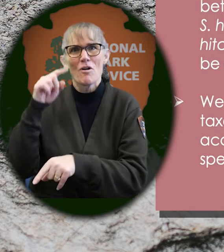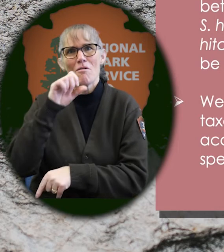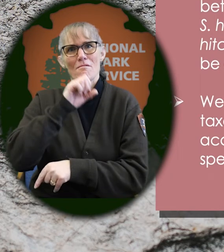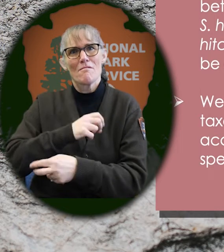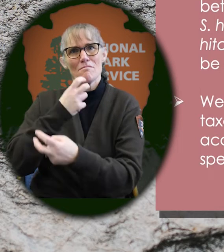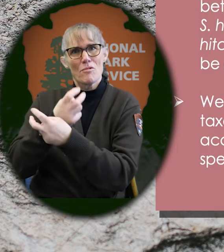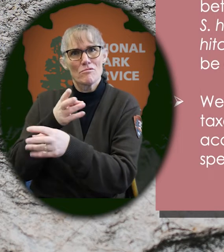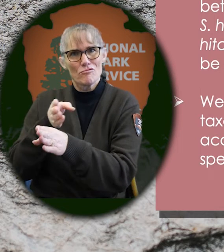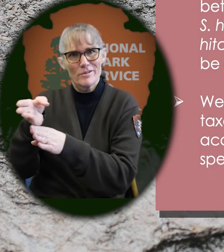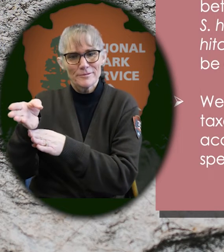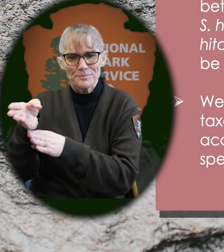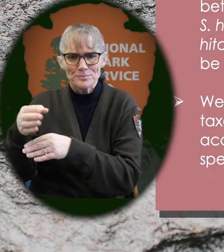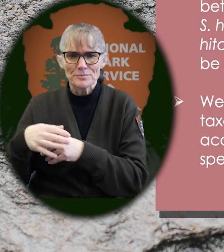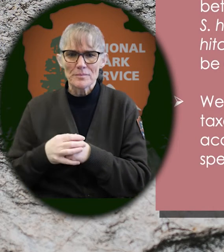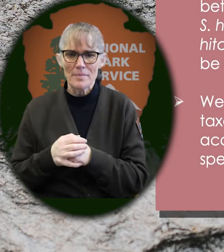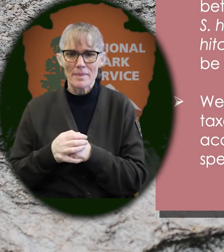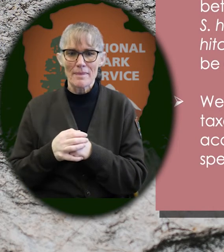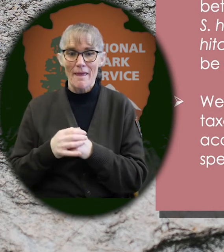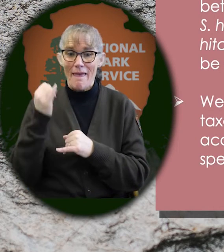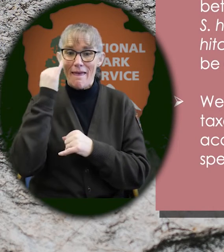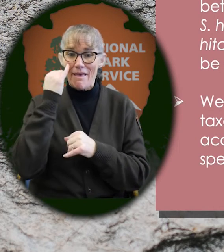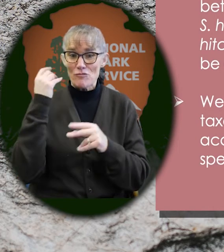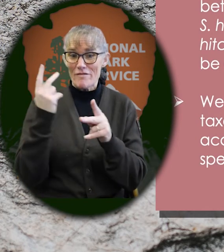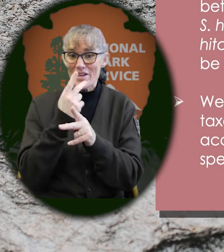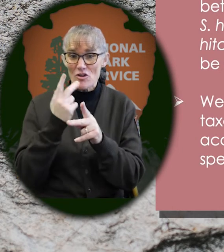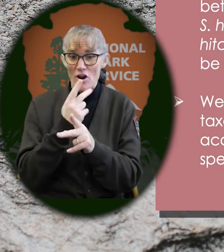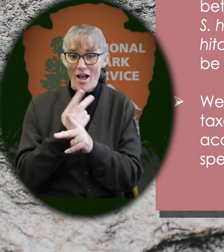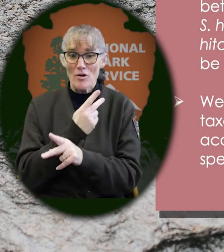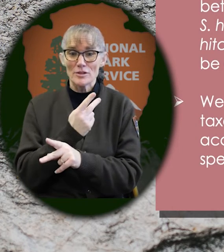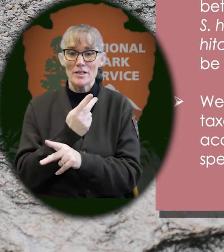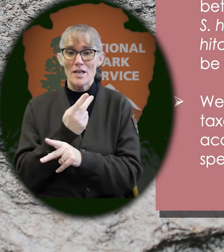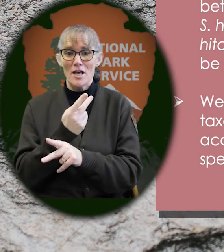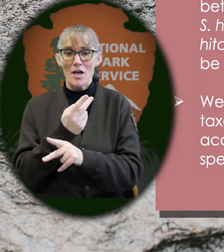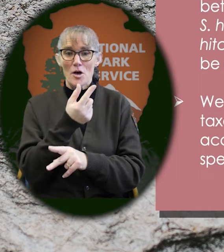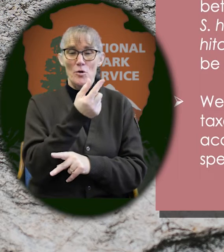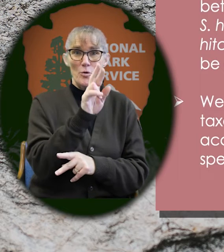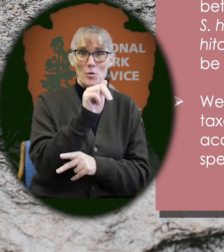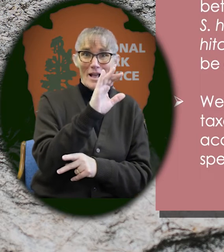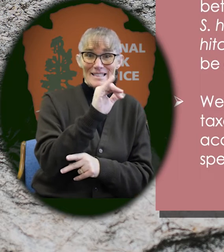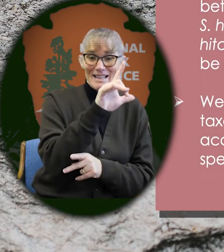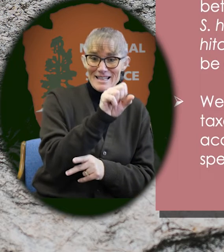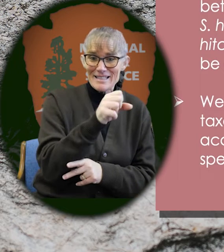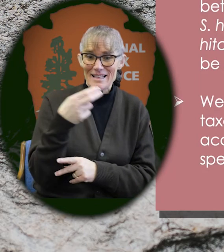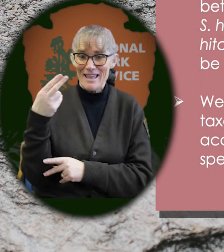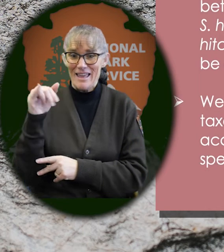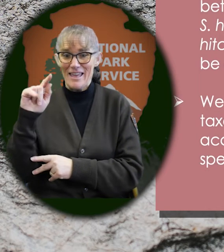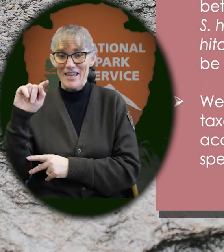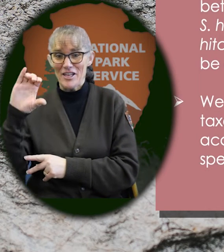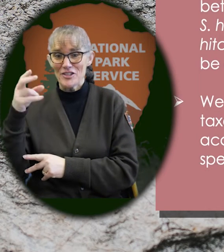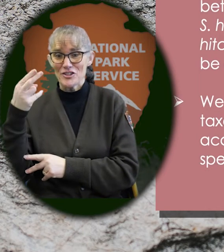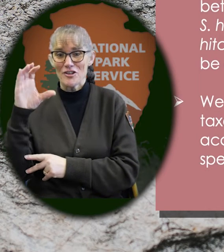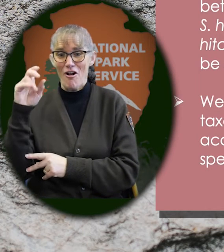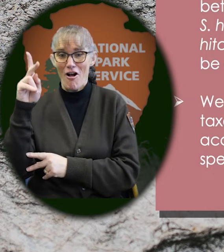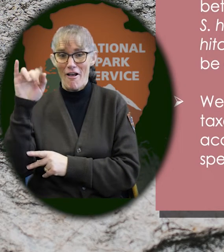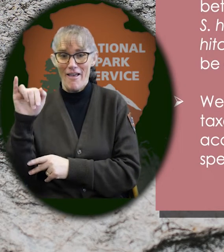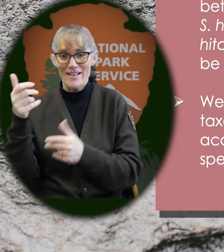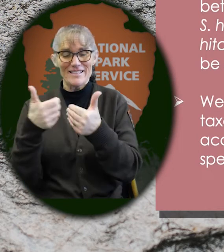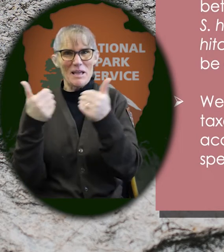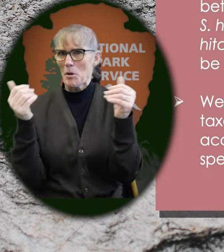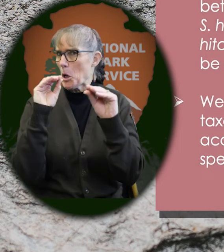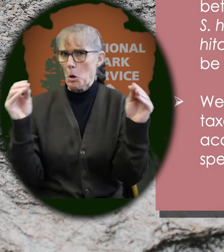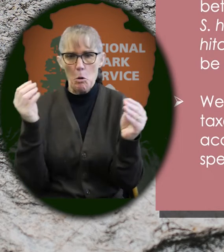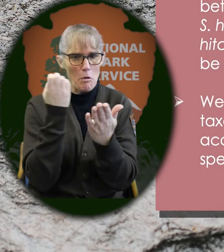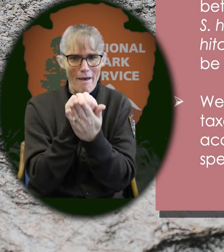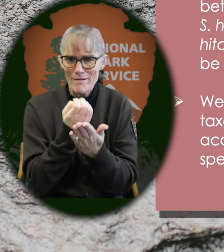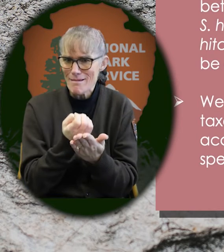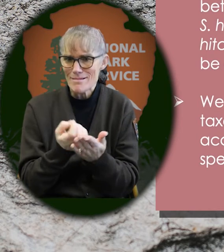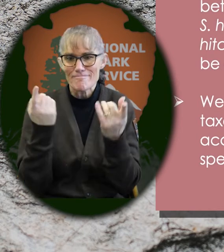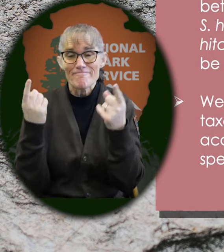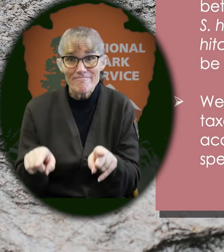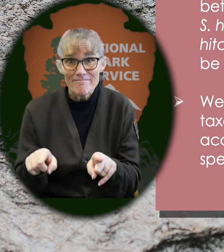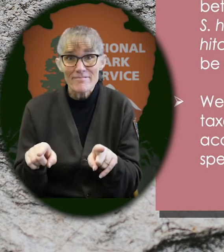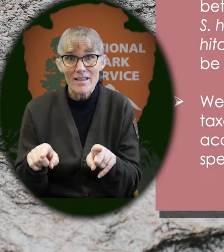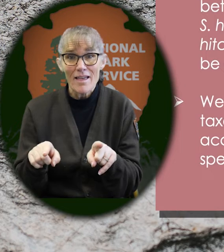So, if we conclude that there is no evidence to support a difference between the Stenomylus gracilis and Stenomylus hitchcocki species,